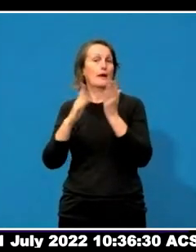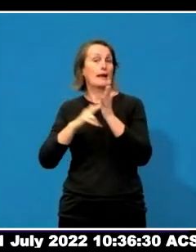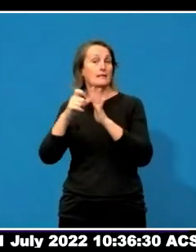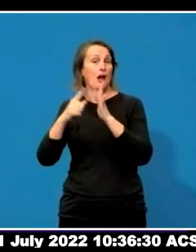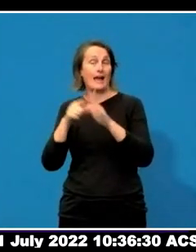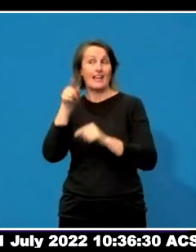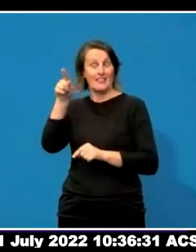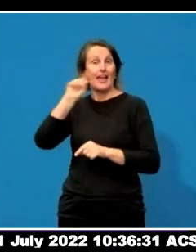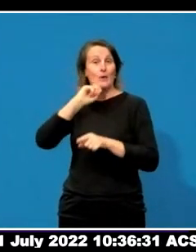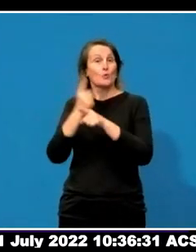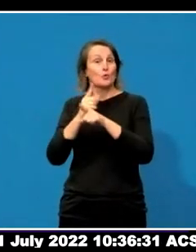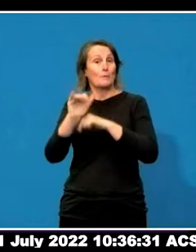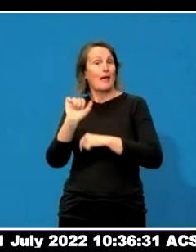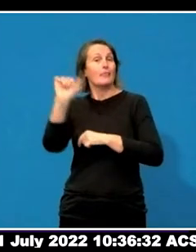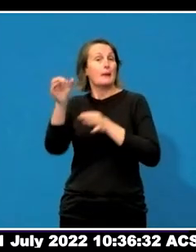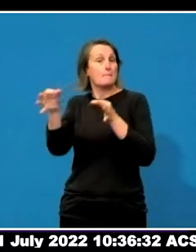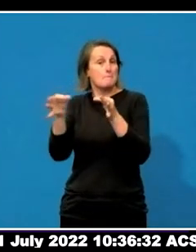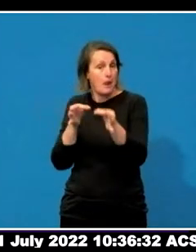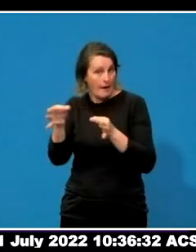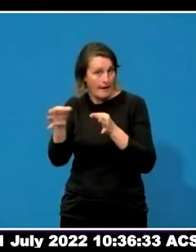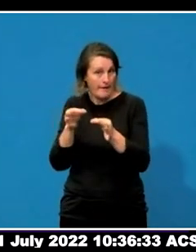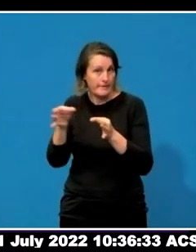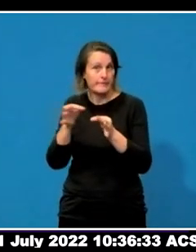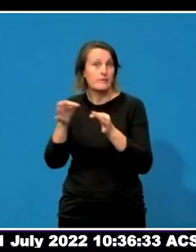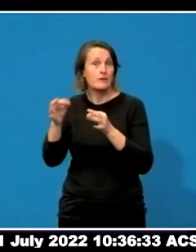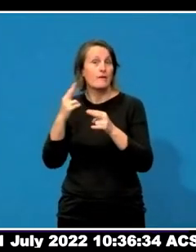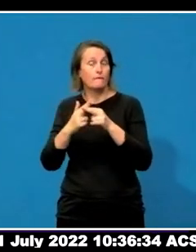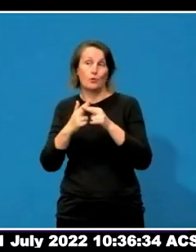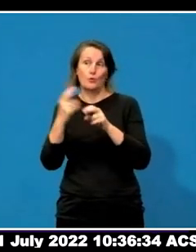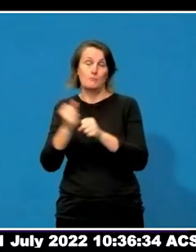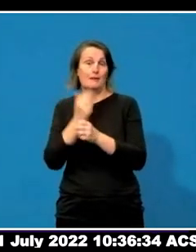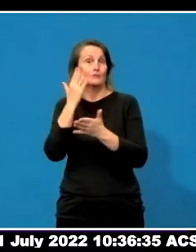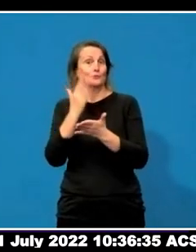the various strategies that have been put in place to encourage innovative models of